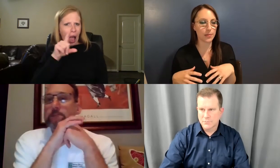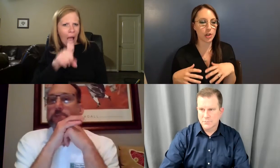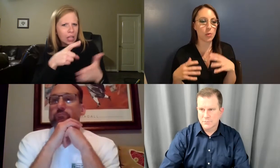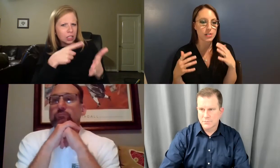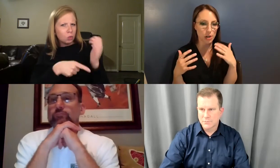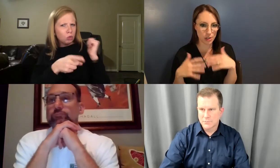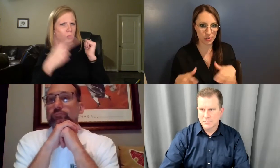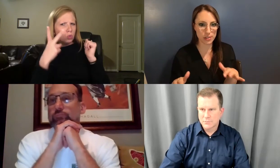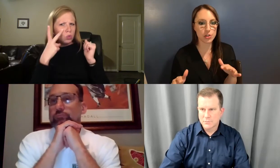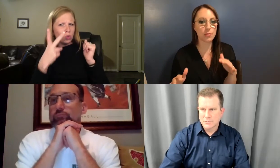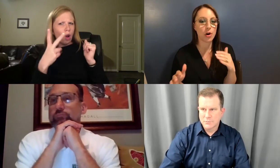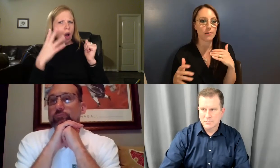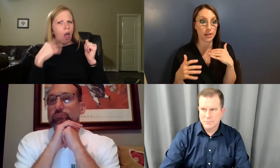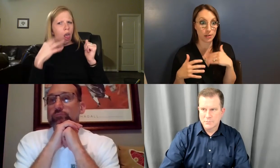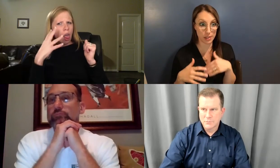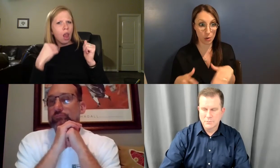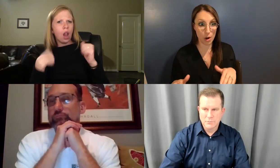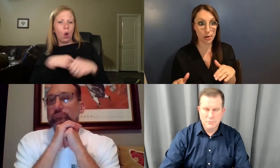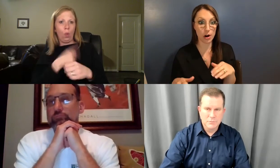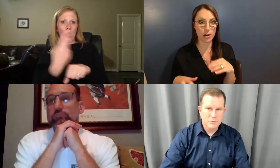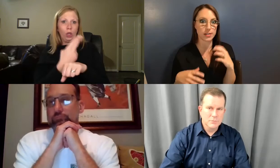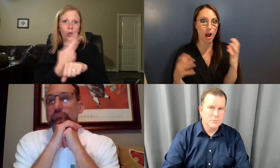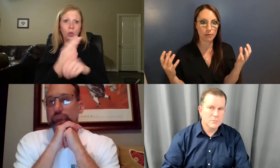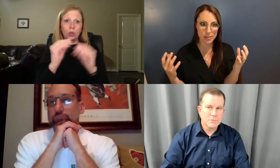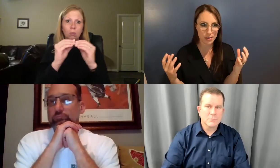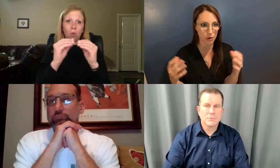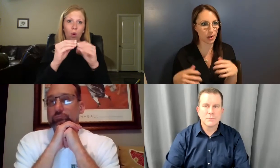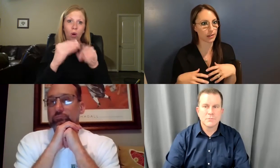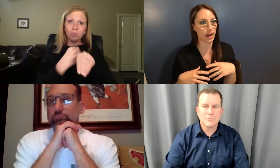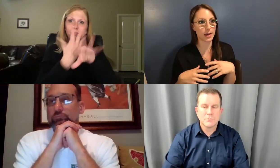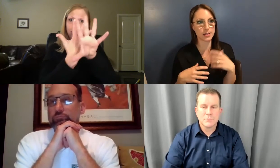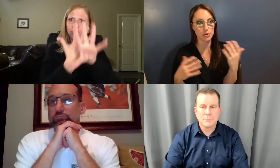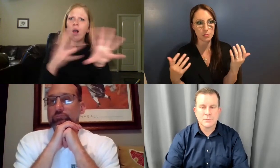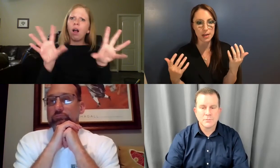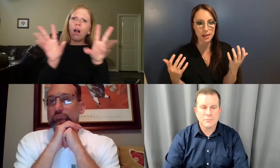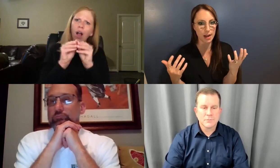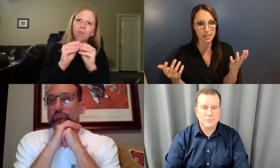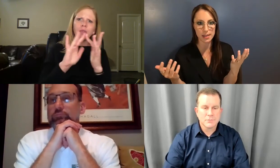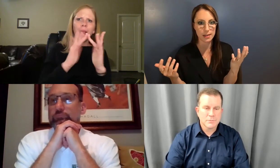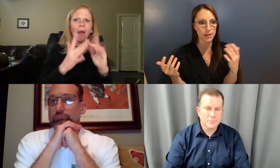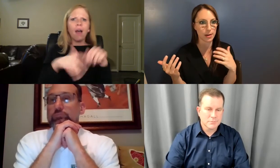we started using Zoom often, there's a lot of webinars, conferences we're going online, social media content event,